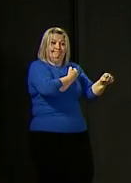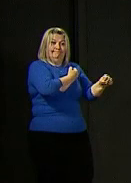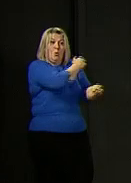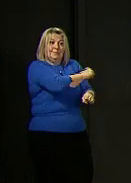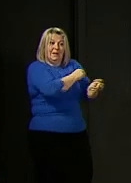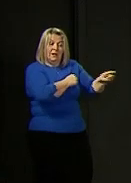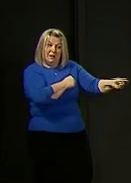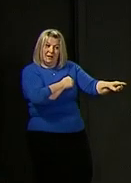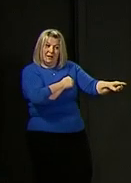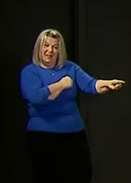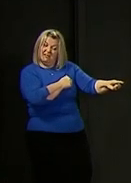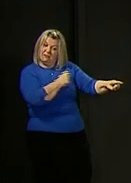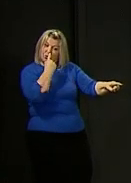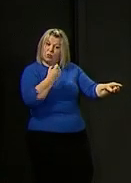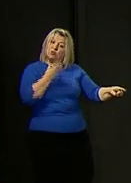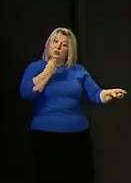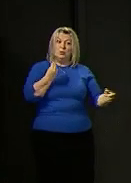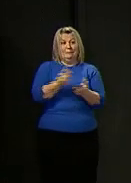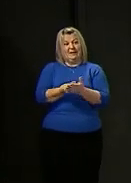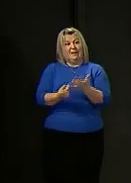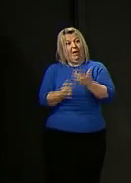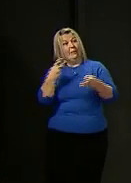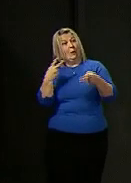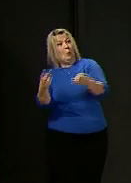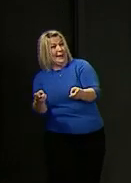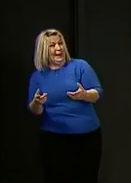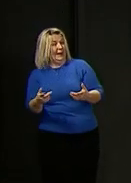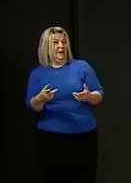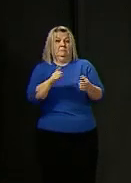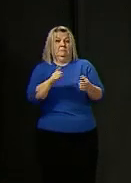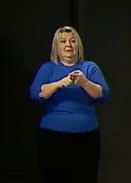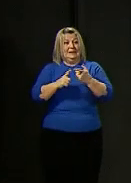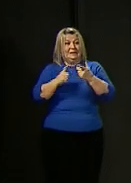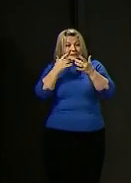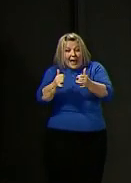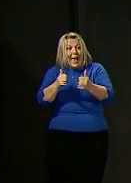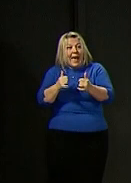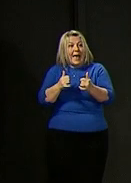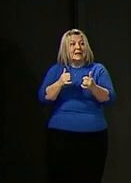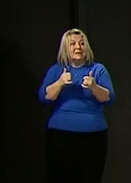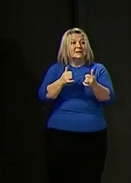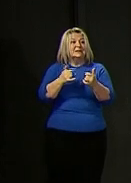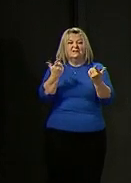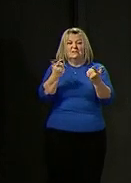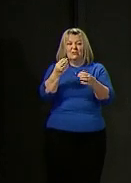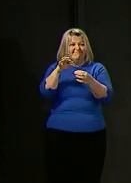know what level of surveillance in the community is going on in terms of testing we know that labs are not running at full capacity so could you